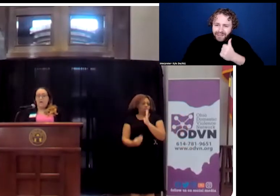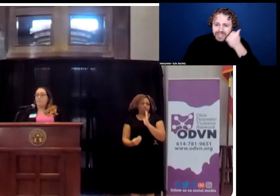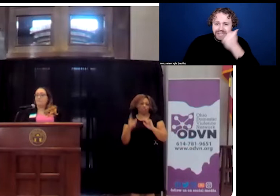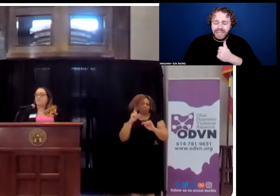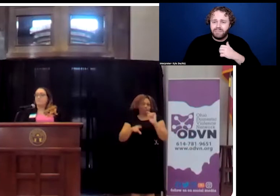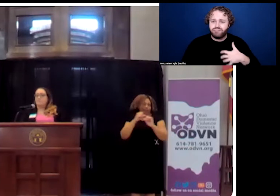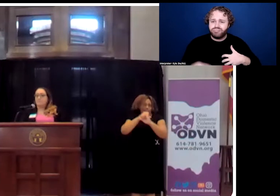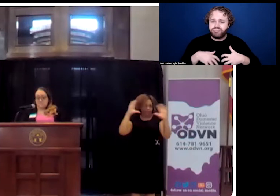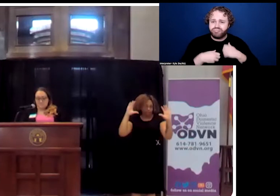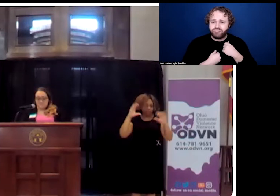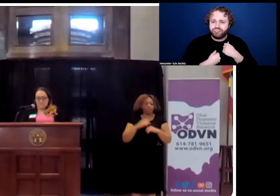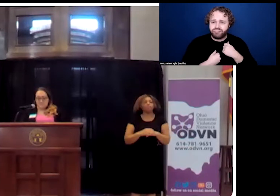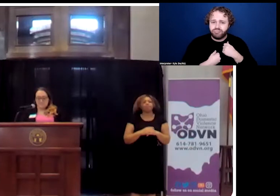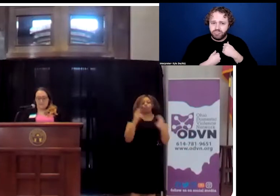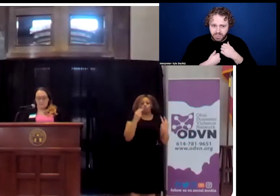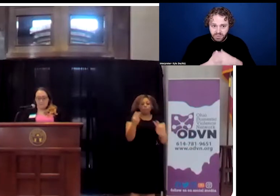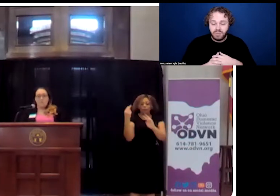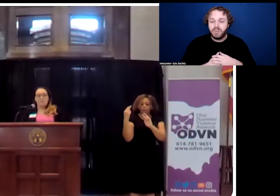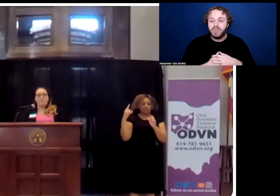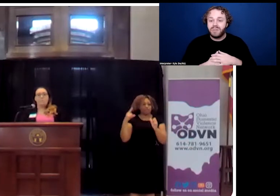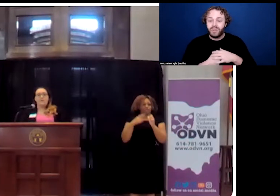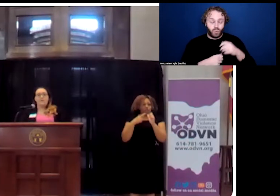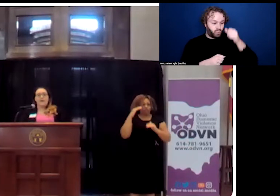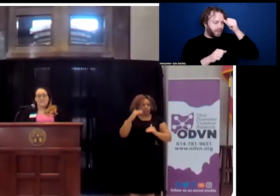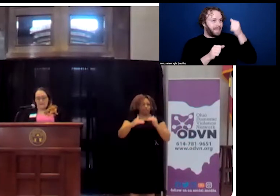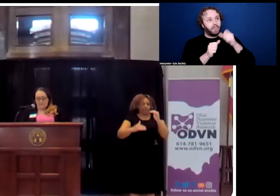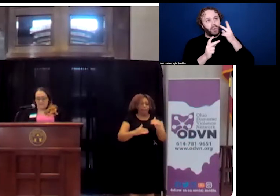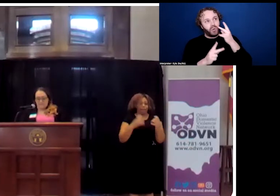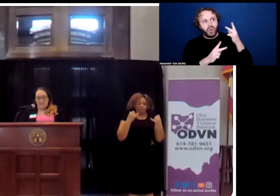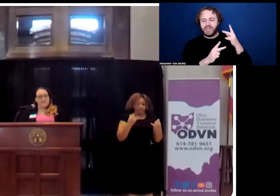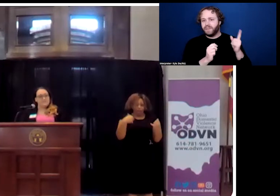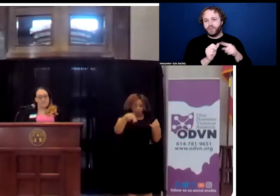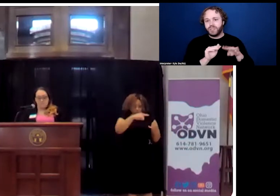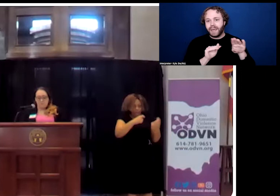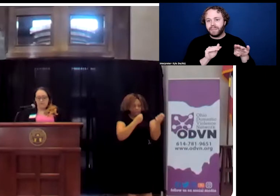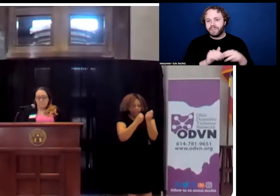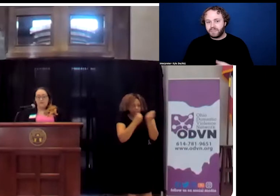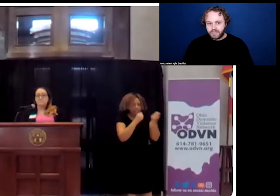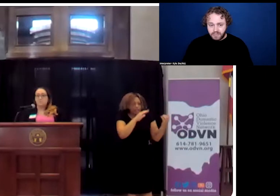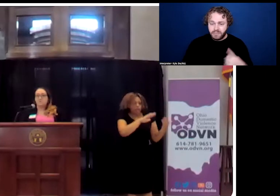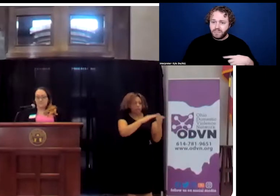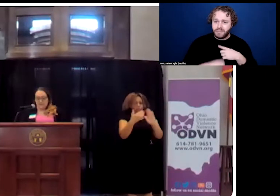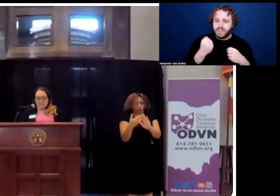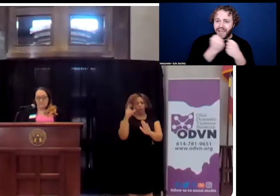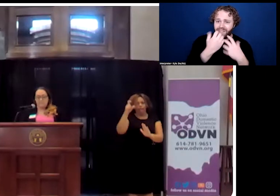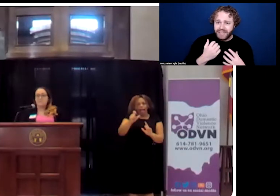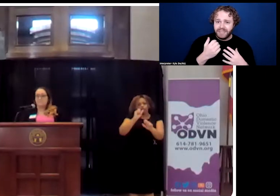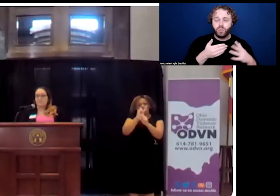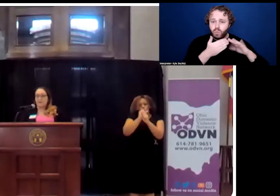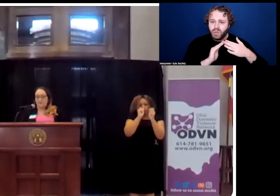However, remembrance is just the first step. We, as advocates and as a community, must work together to do something about it